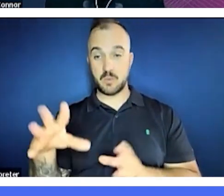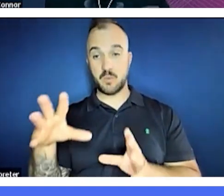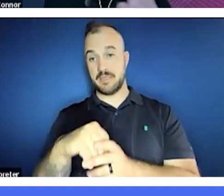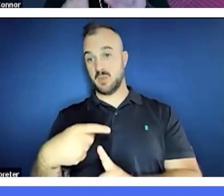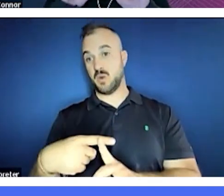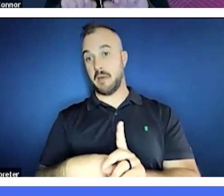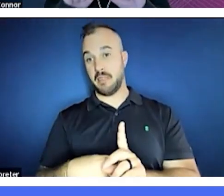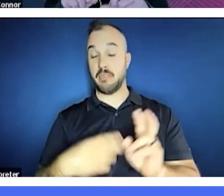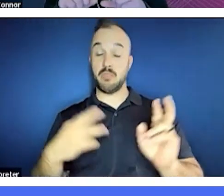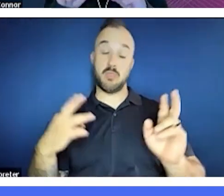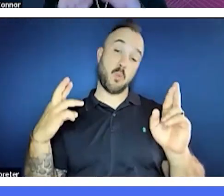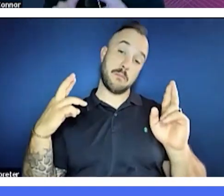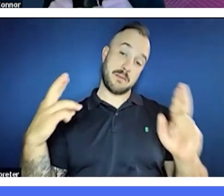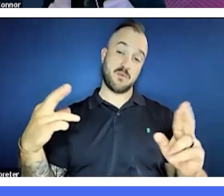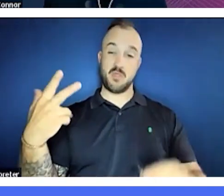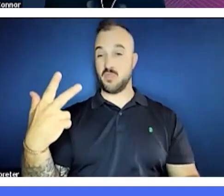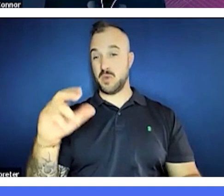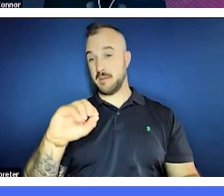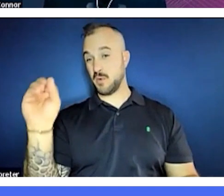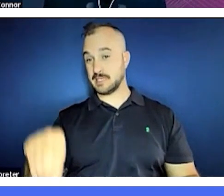that they remember the 3% that is absolutely most critical.